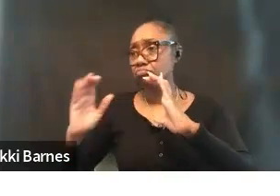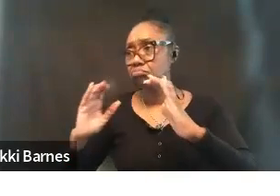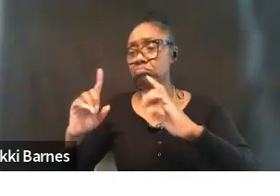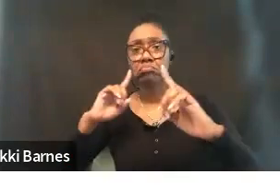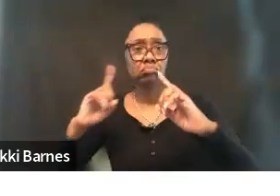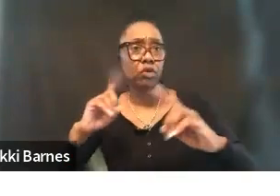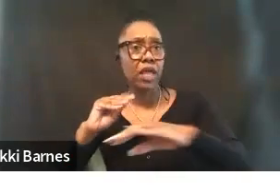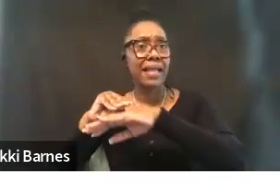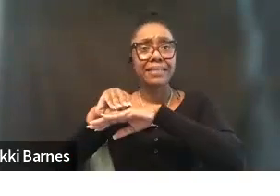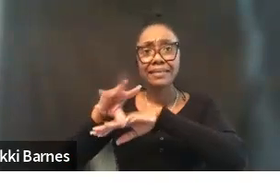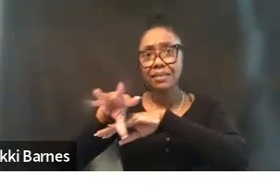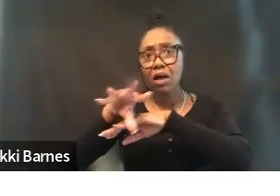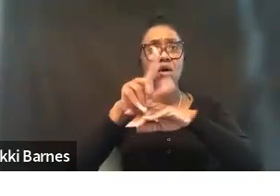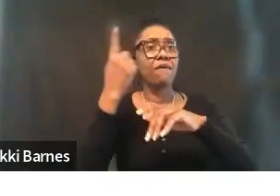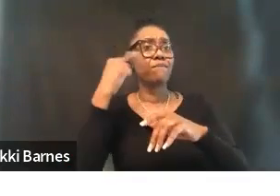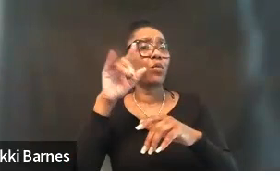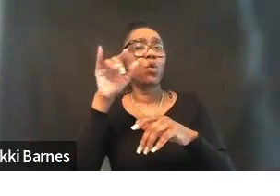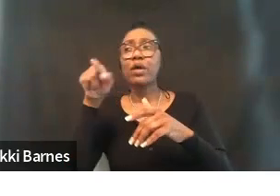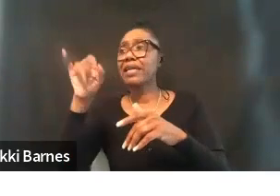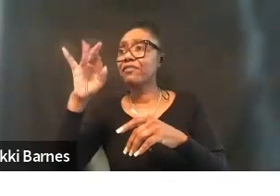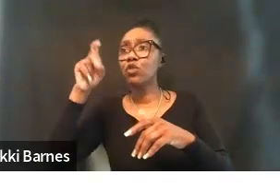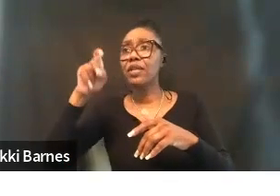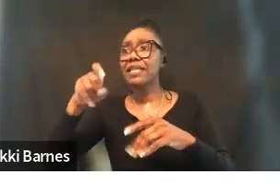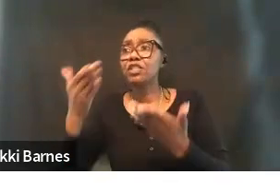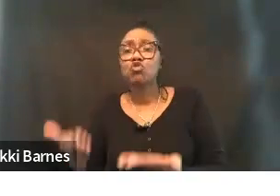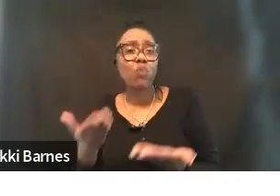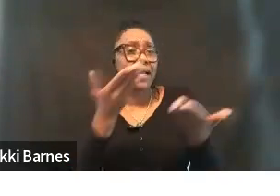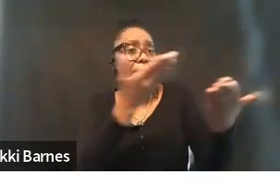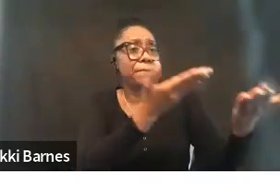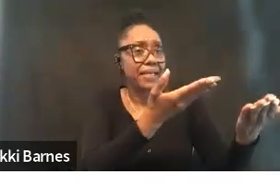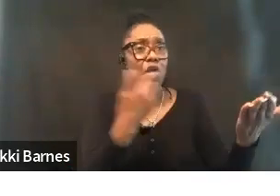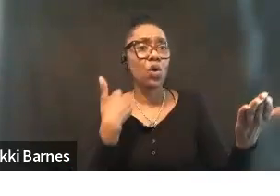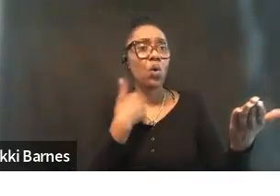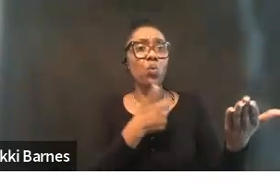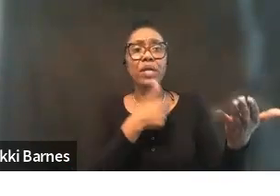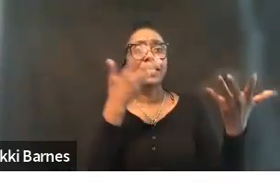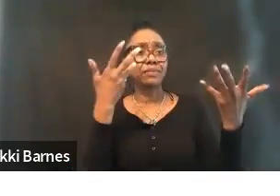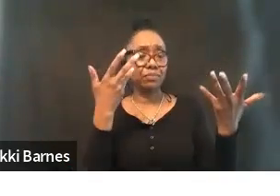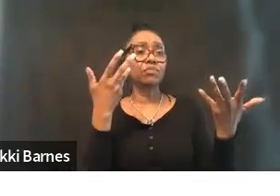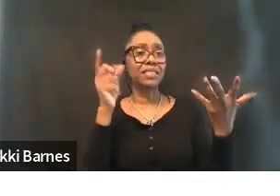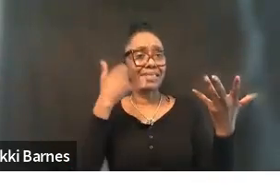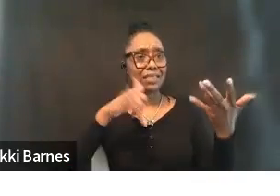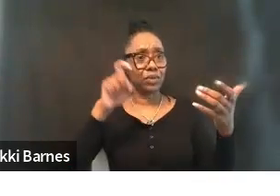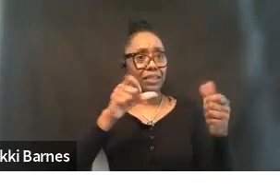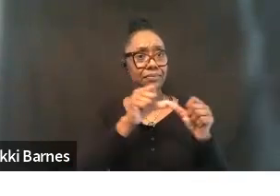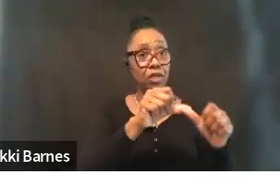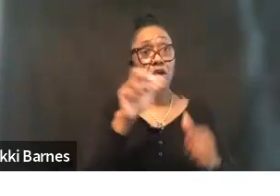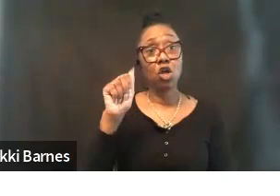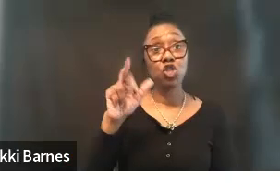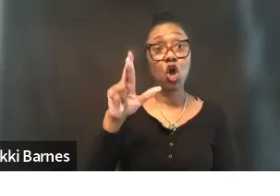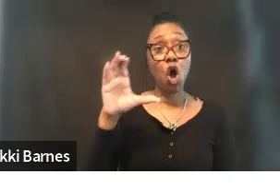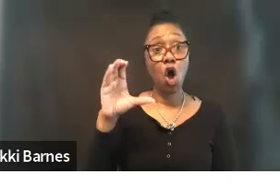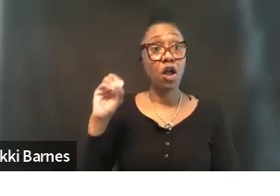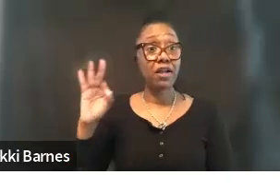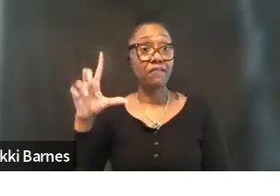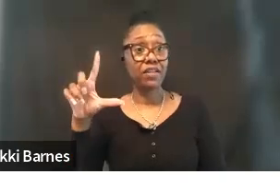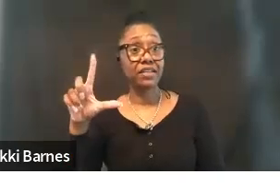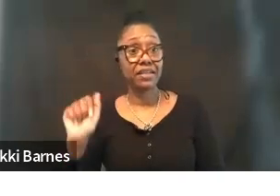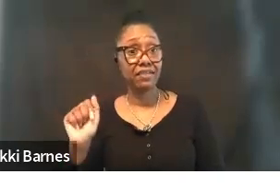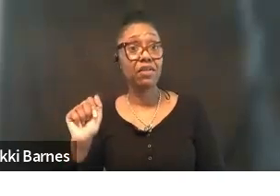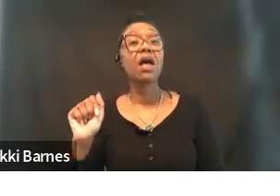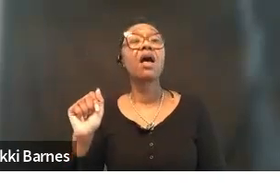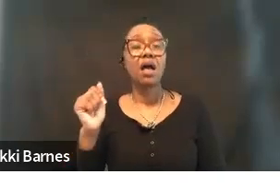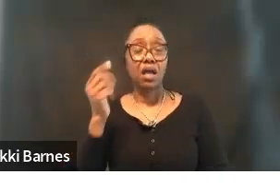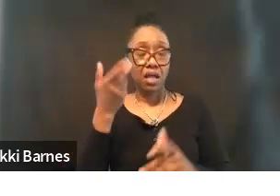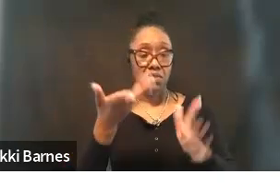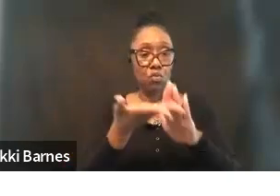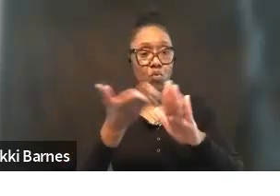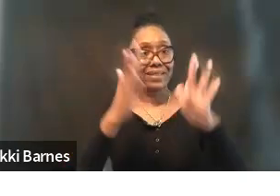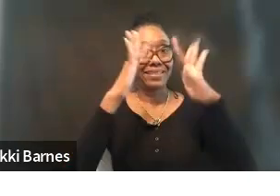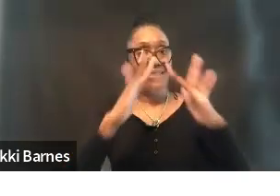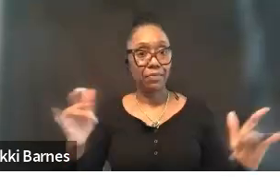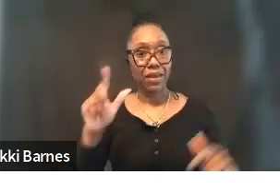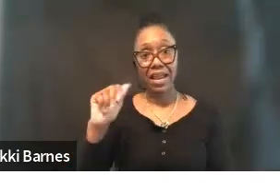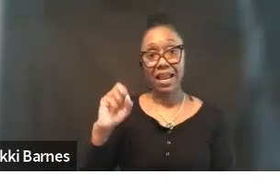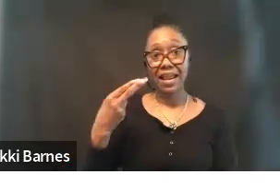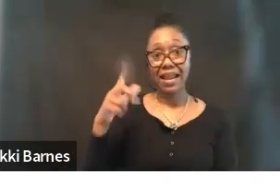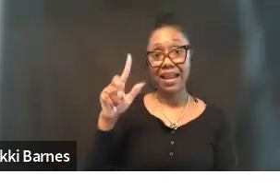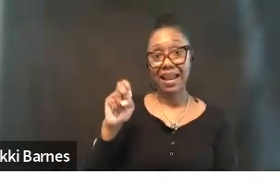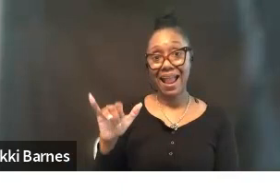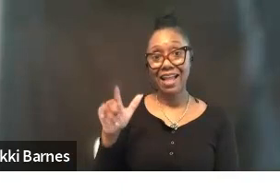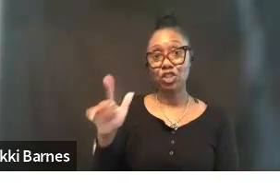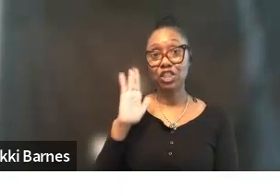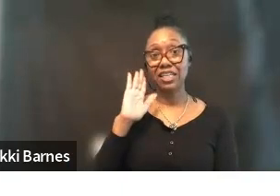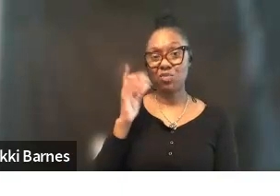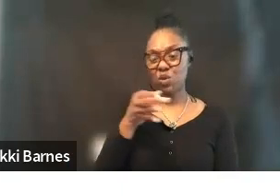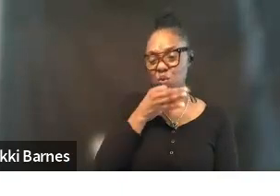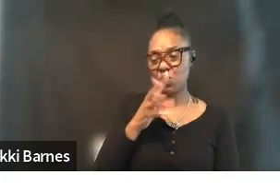So that is something that we wanted to make sure we did not lose. The arc of Louisiana had also kind of around the same time and actually going to talk a little bit more about this had just begun a grant.